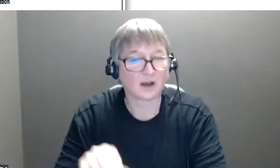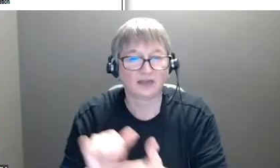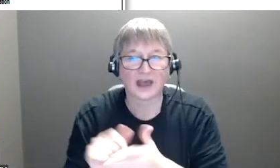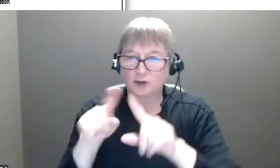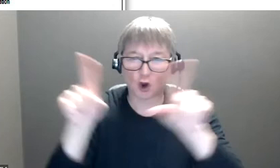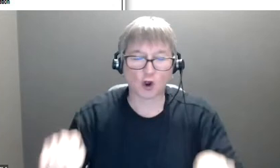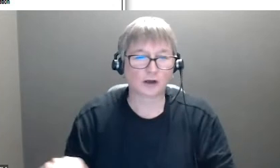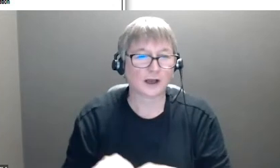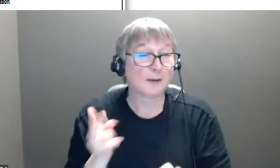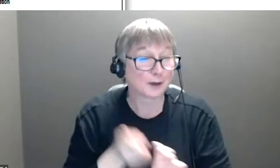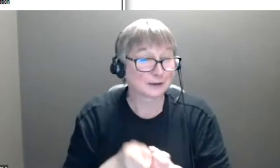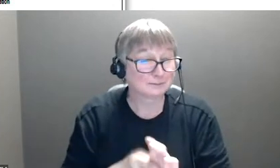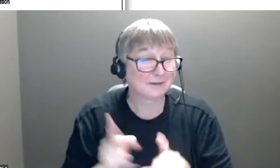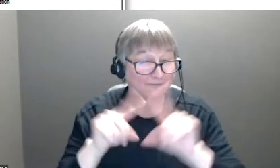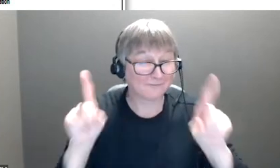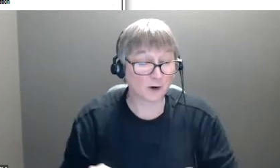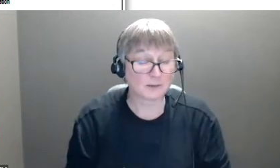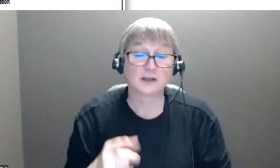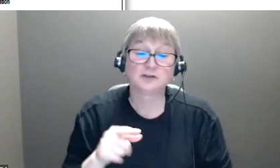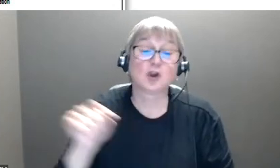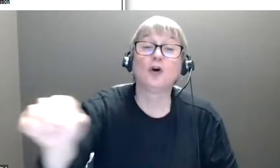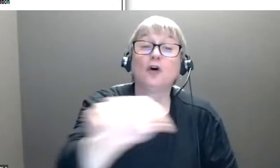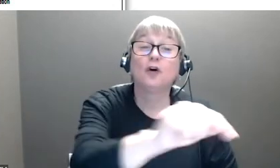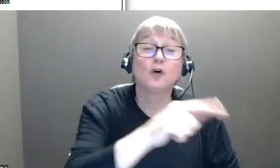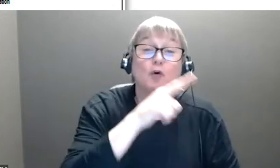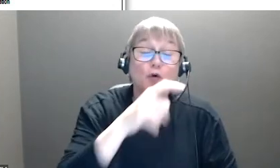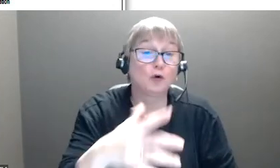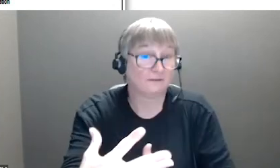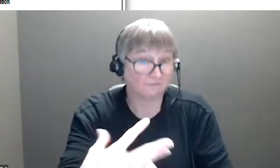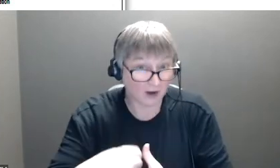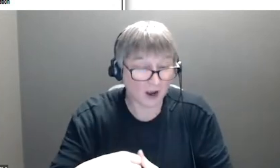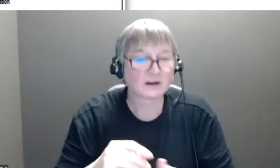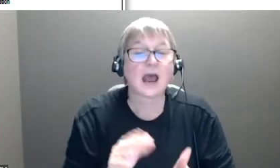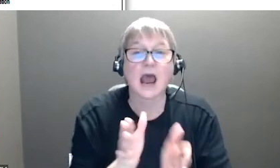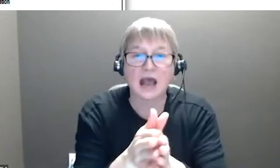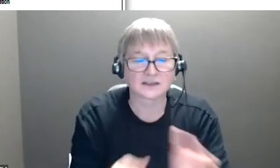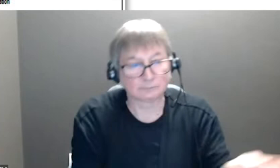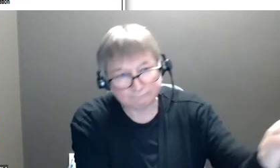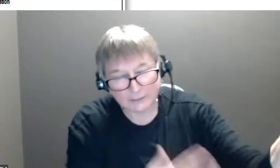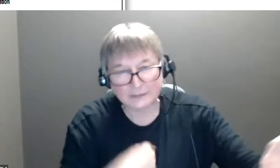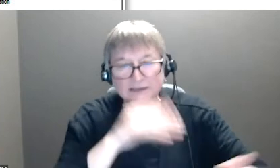which include demographic characteristics related to gender, so, male, female, or other; age;